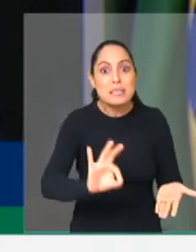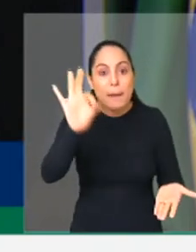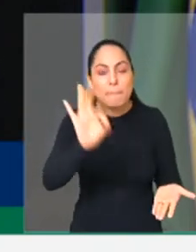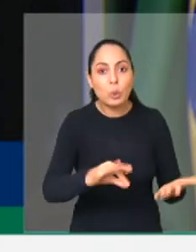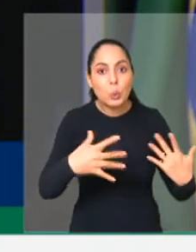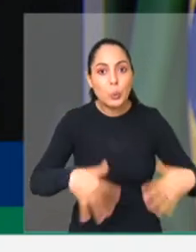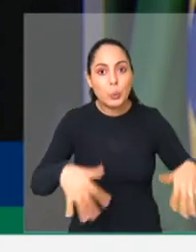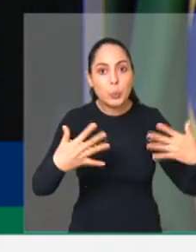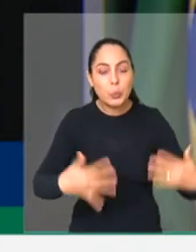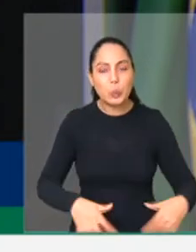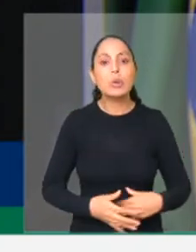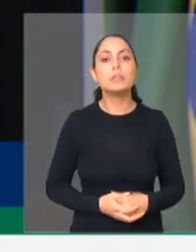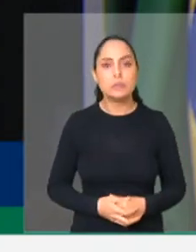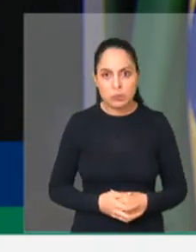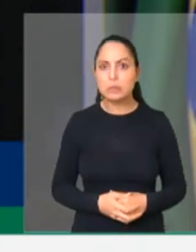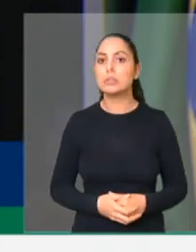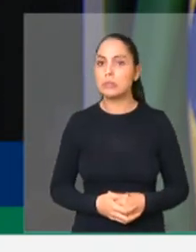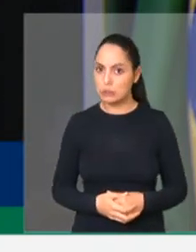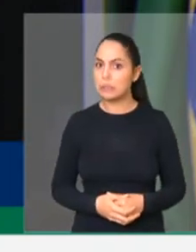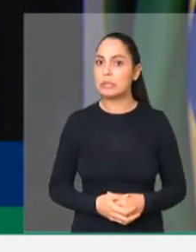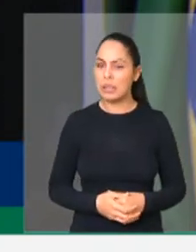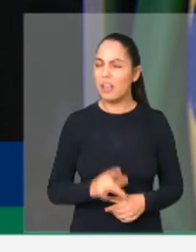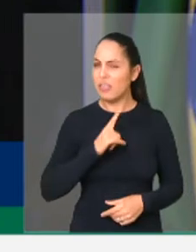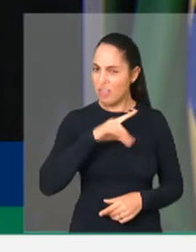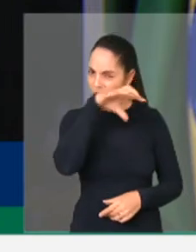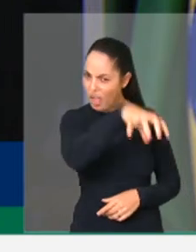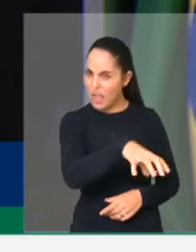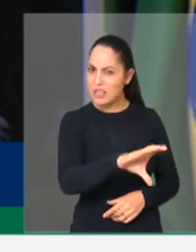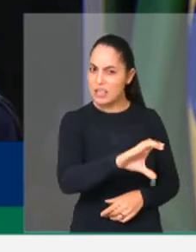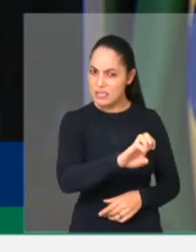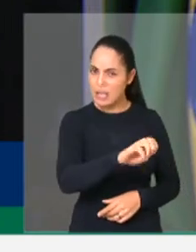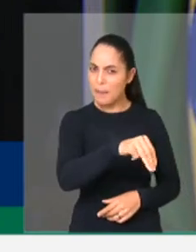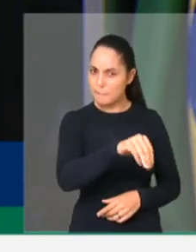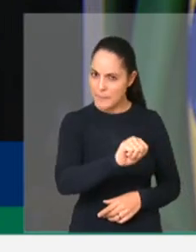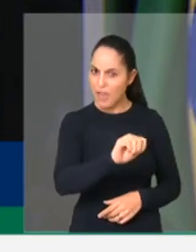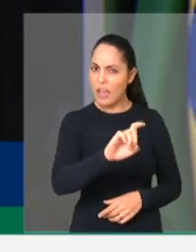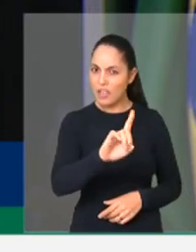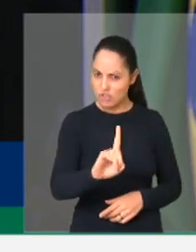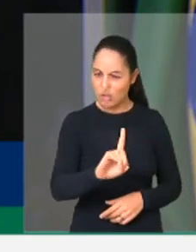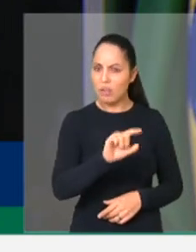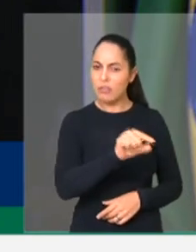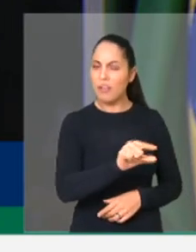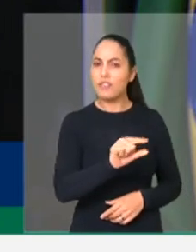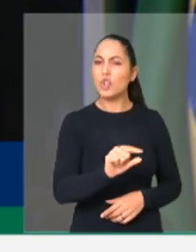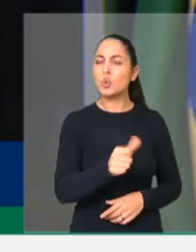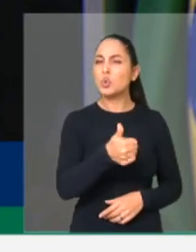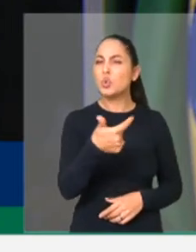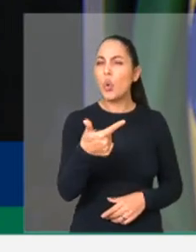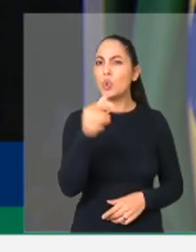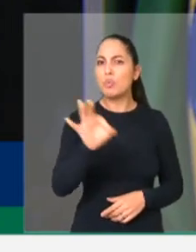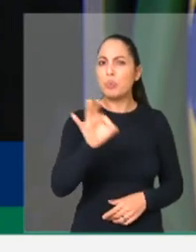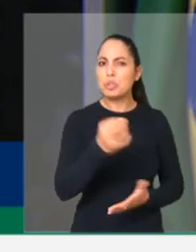ONDE... A INDÚSTRIA FARMACÊUTICA NUNCA LUCROU TNT COMO TEM LÍRICO ADO NESSE MOMENTO DE PANDEMIA. E A SEM IDO UÉ AUTORIZOU UM AUMENTO